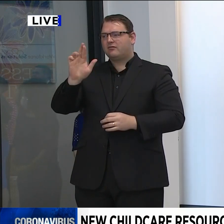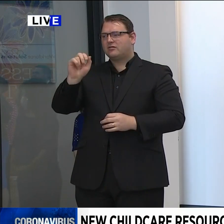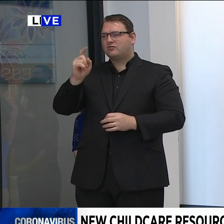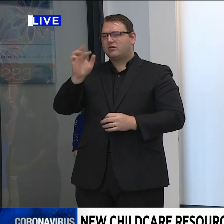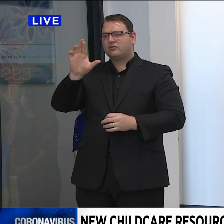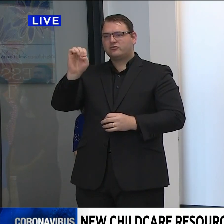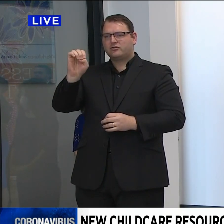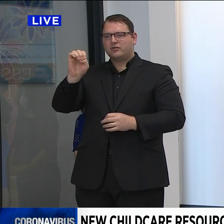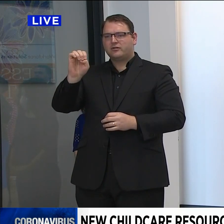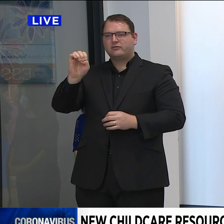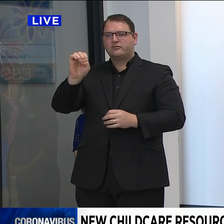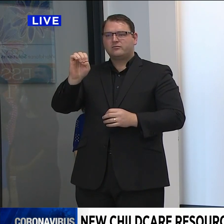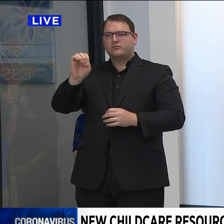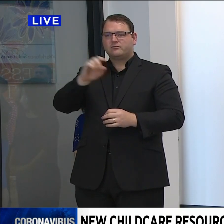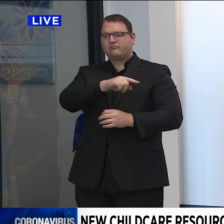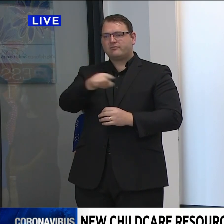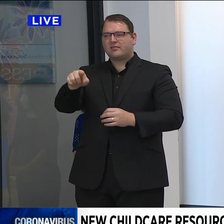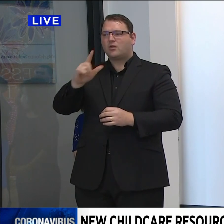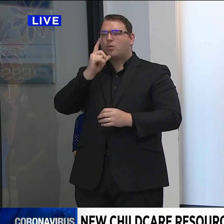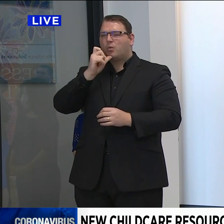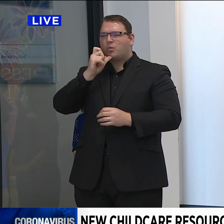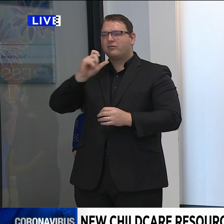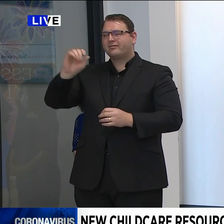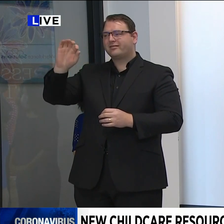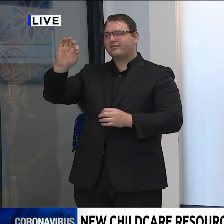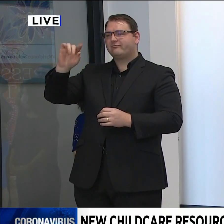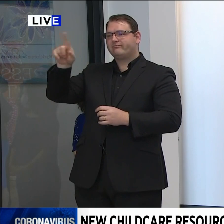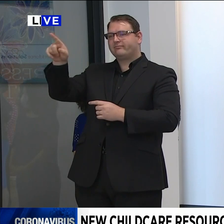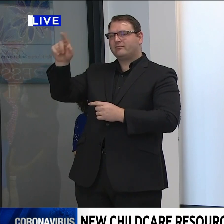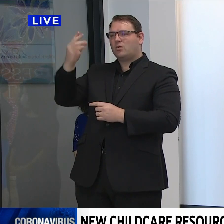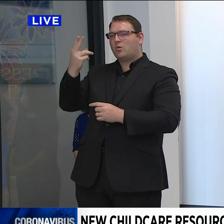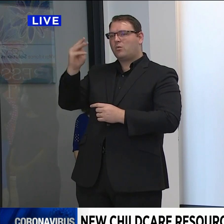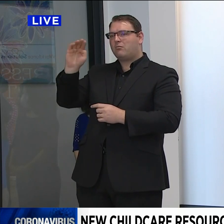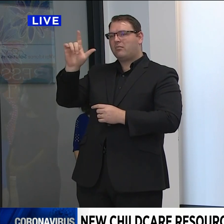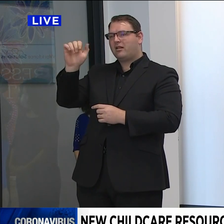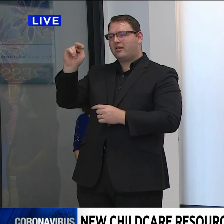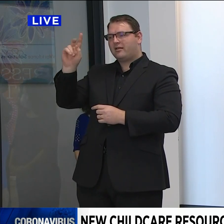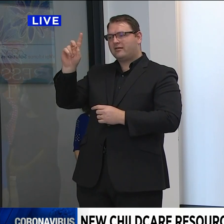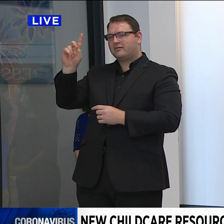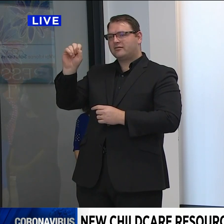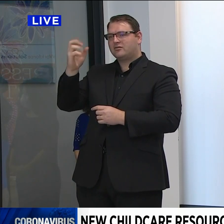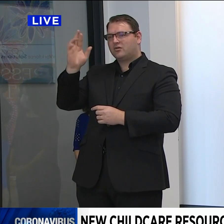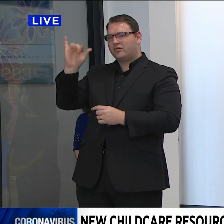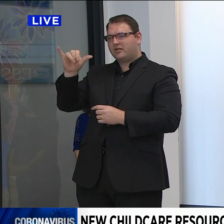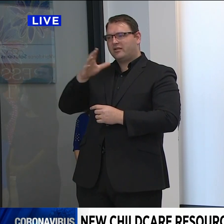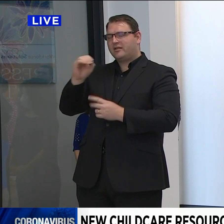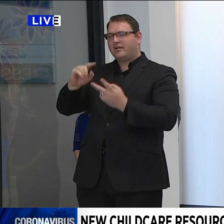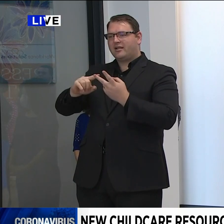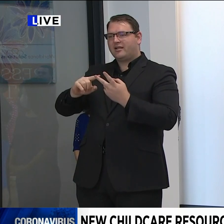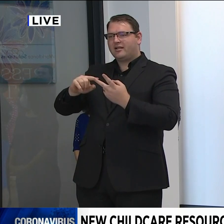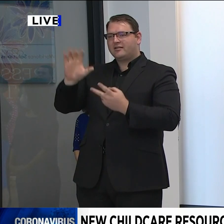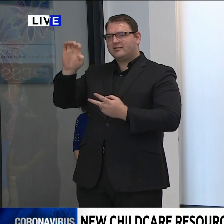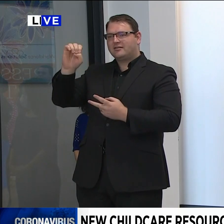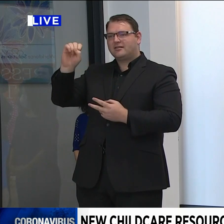also grocery store employees and and delivery workers and and delivery workers construction workers. All those construction workers. All those who work incredibly critical who work incredibly critical infrastructure has identified